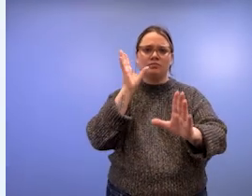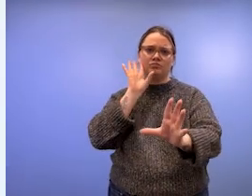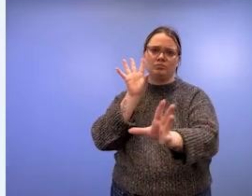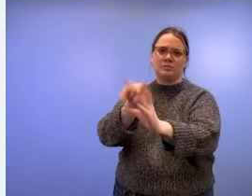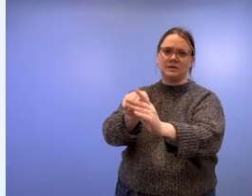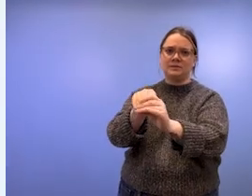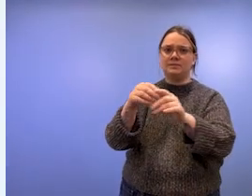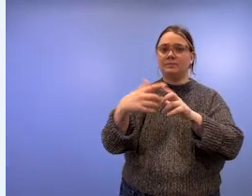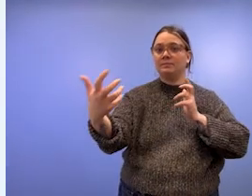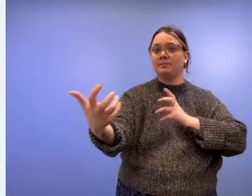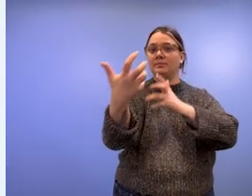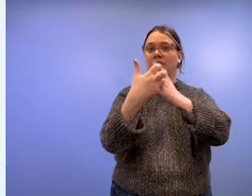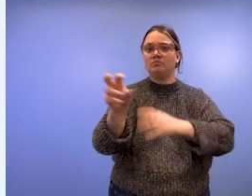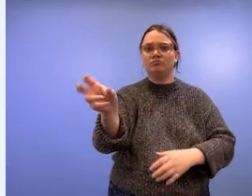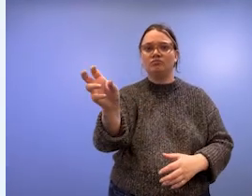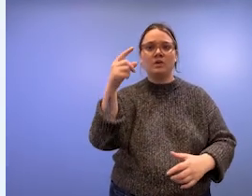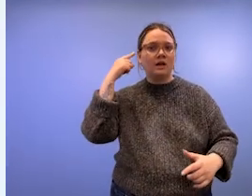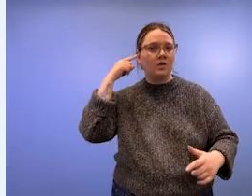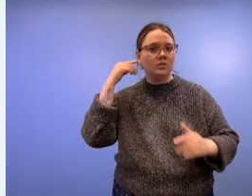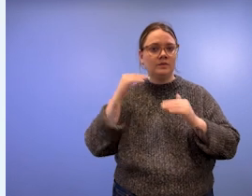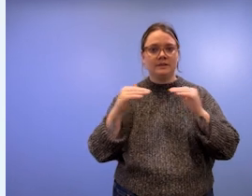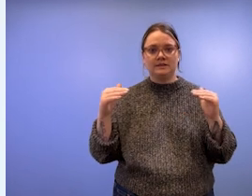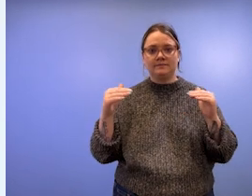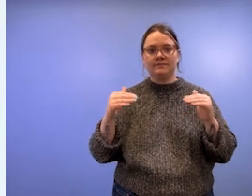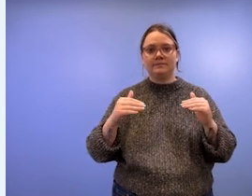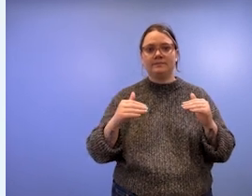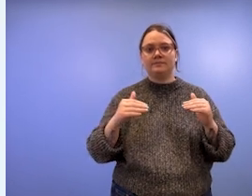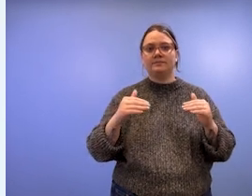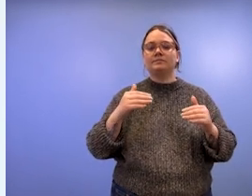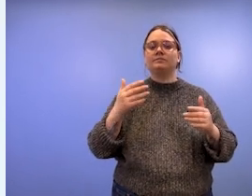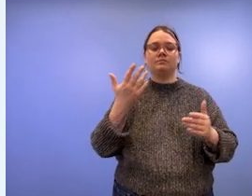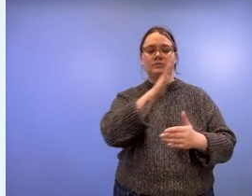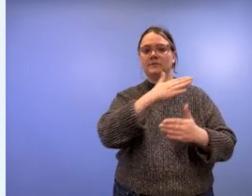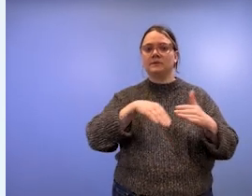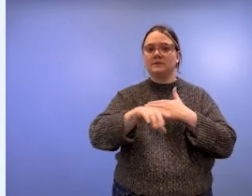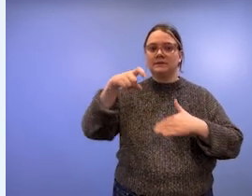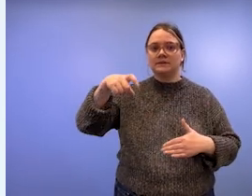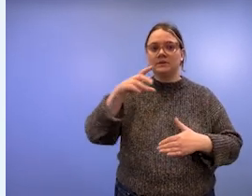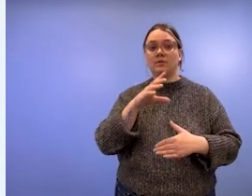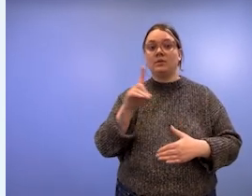or ways for participant levels to match the volume levels to their accessibility needs, and documents